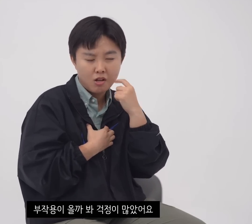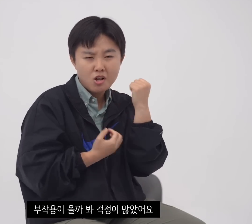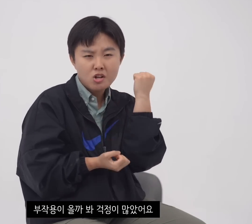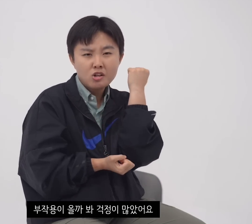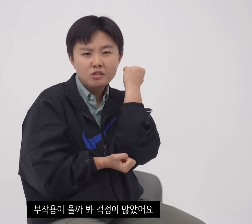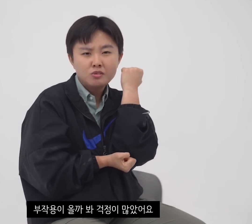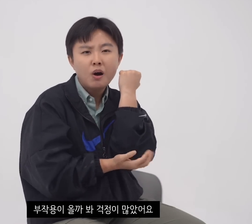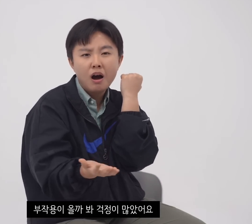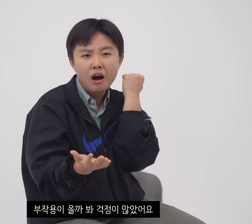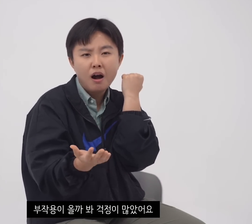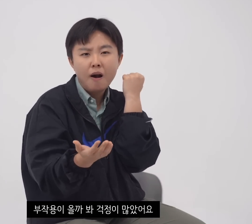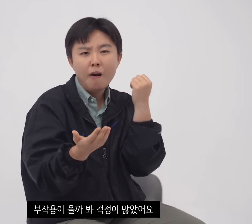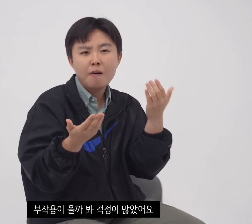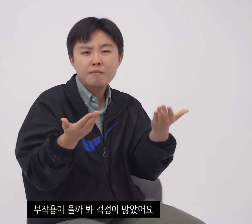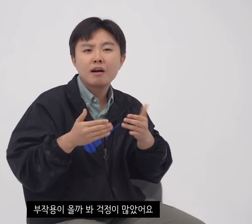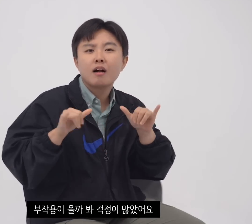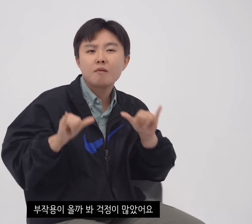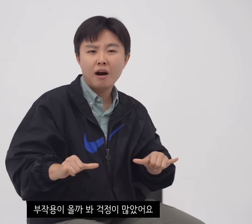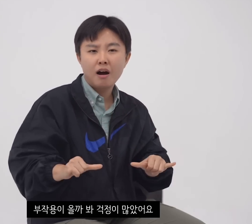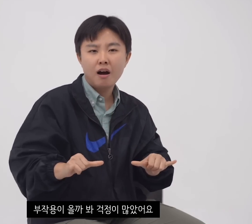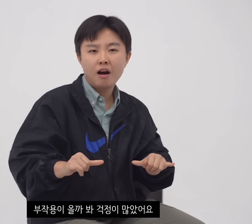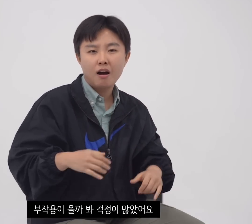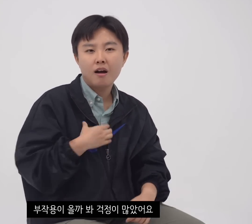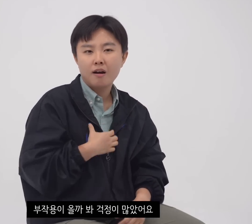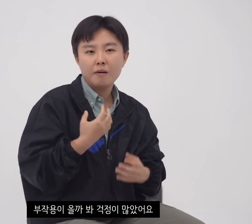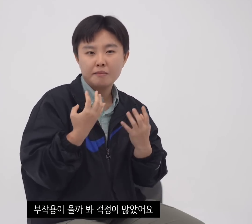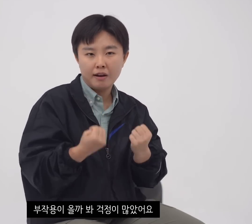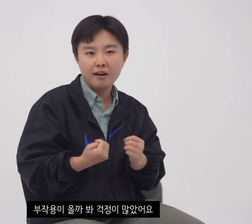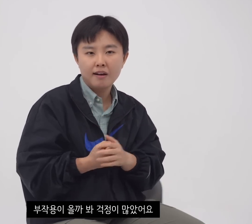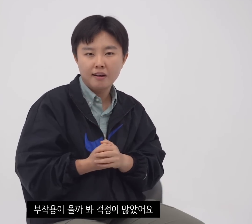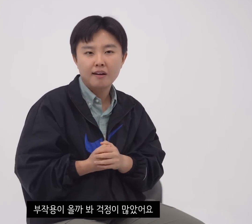such as facial paralysis would occur again.